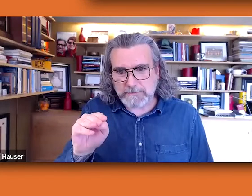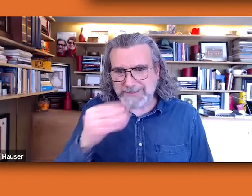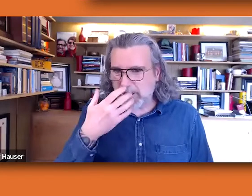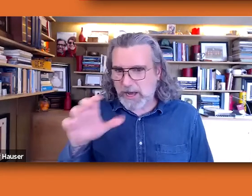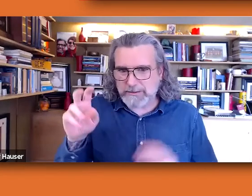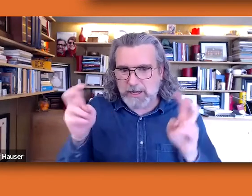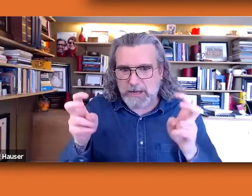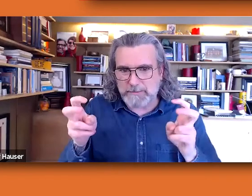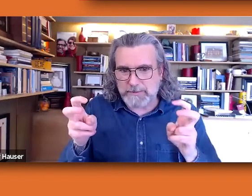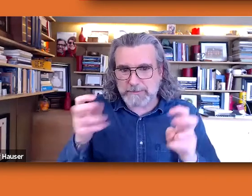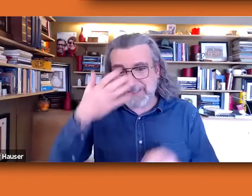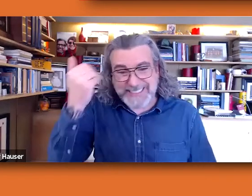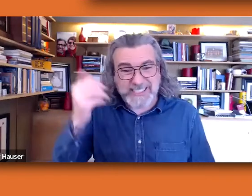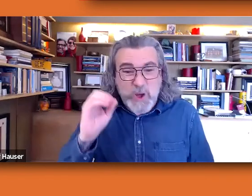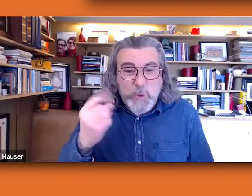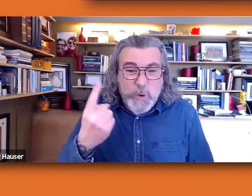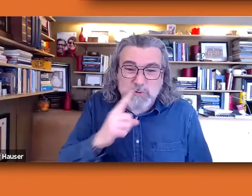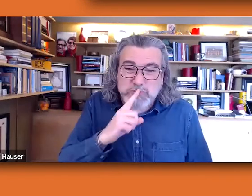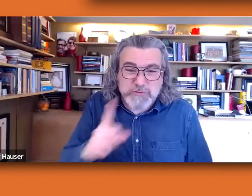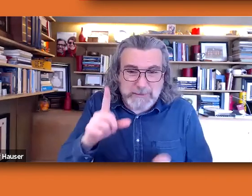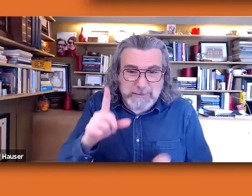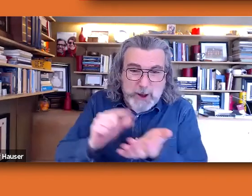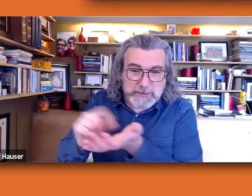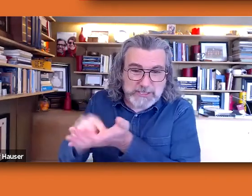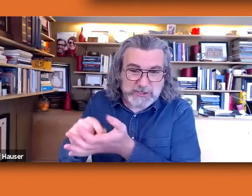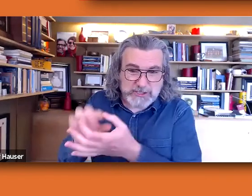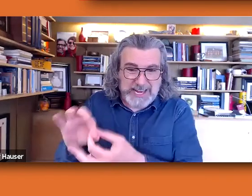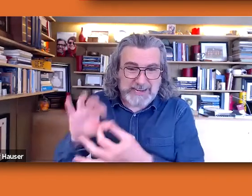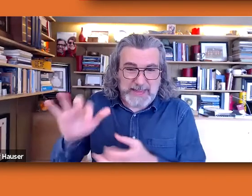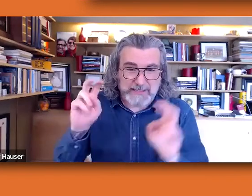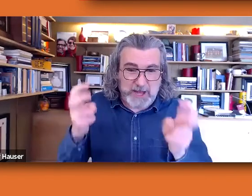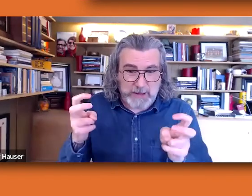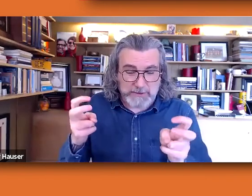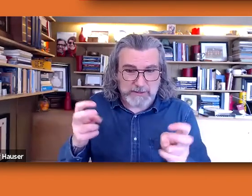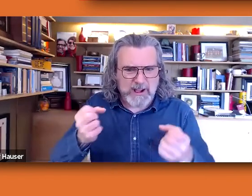Honestly, I'm probably a little biased, but I think that audism is a Hot Topic,